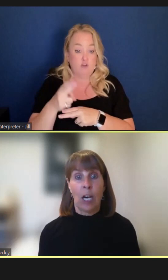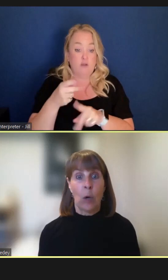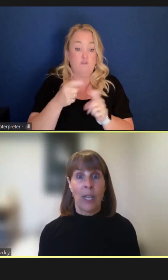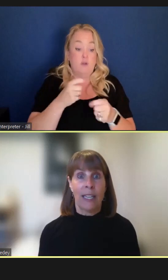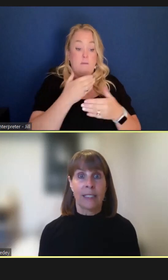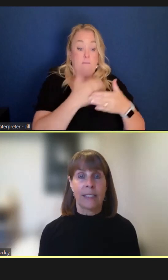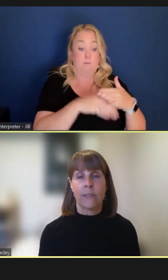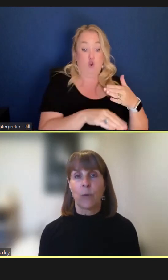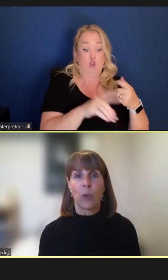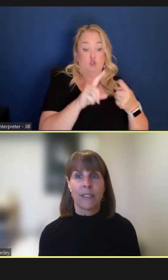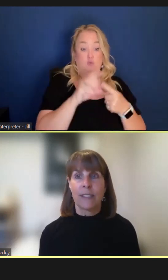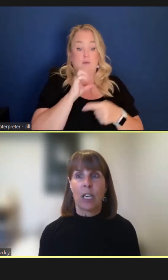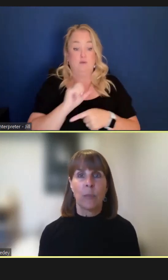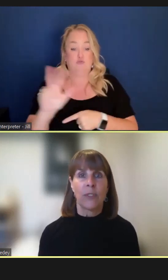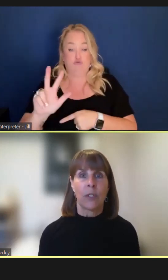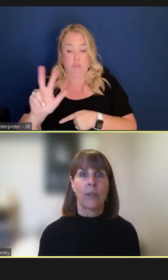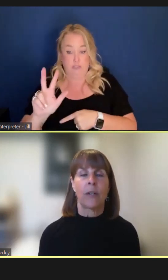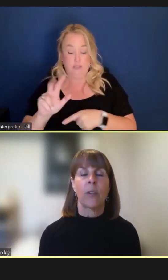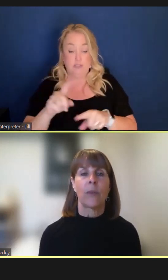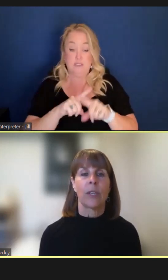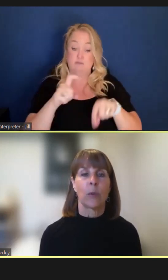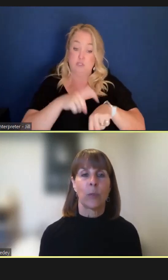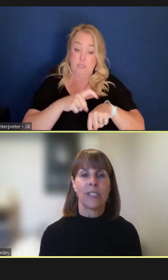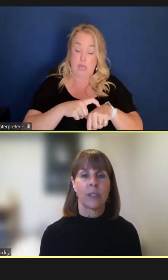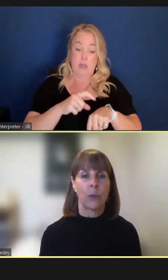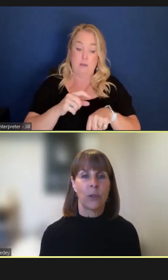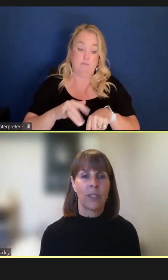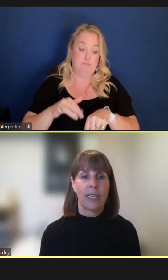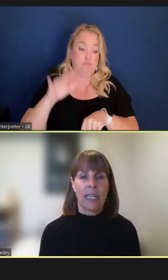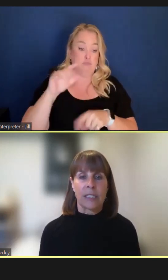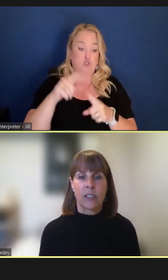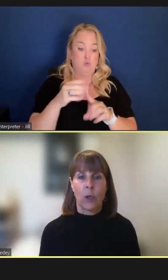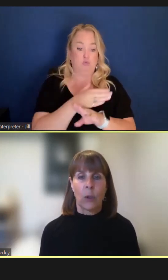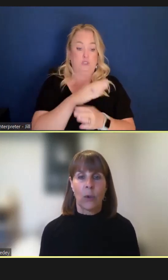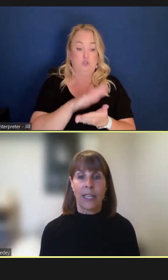um and at different points in time going all the way through preschool so I came